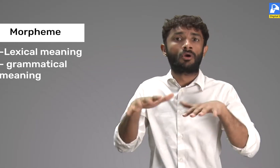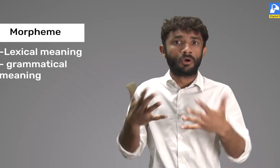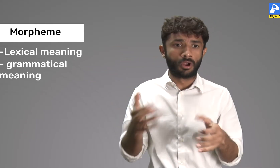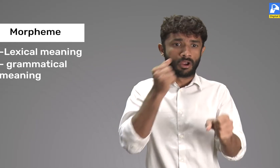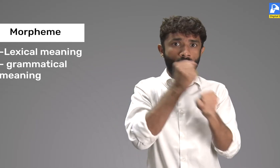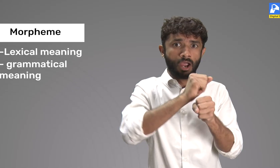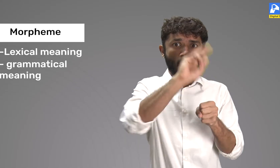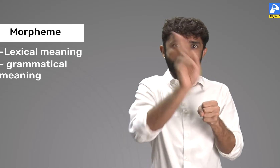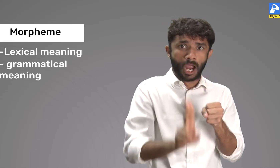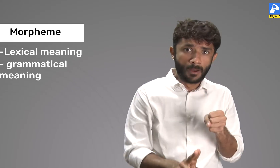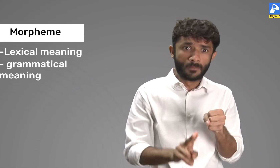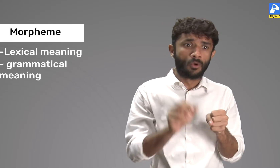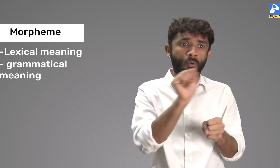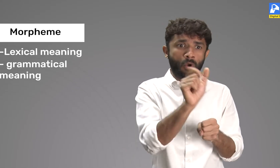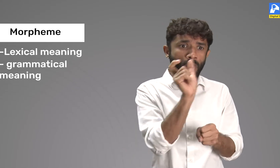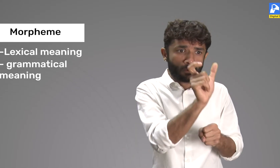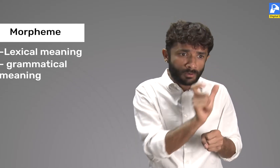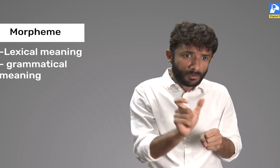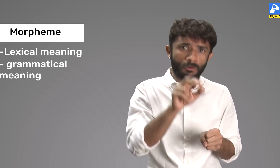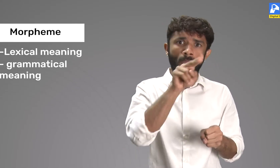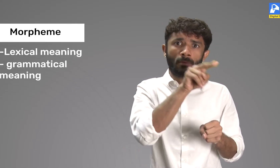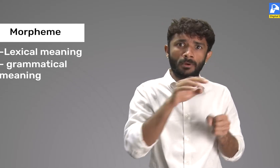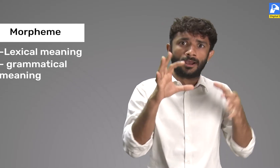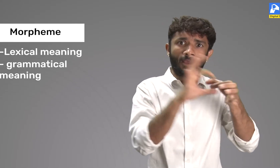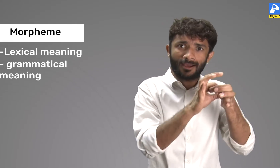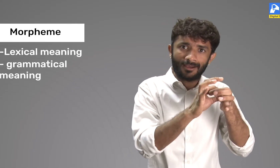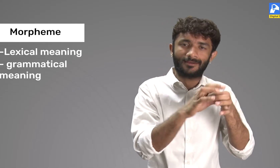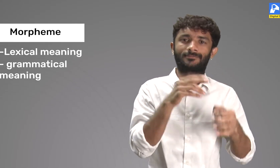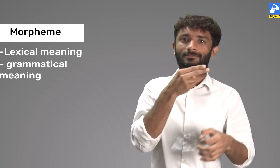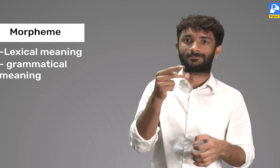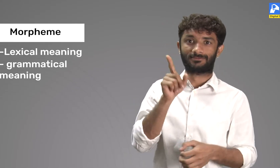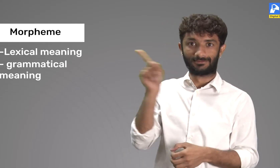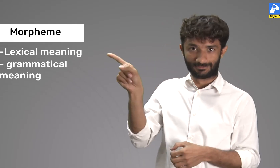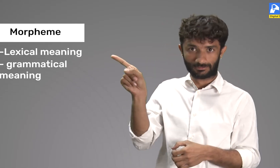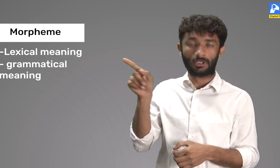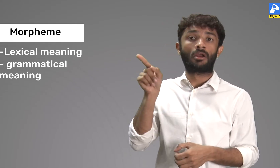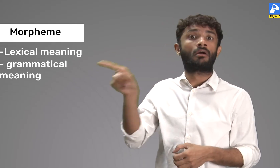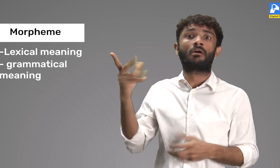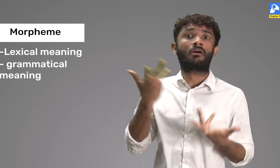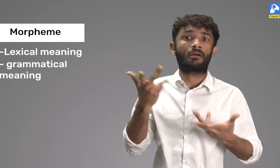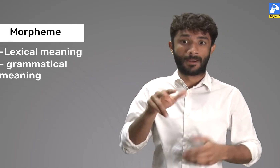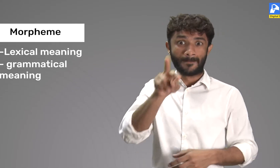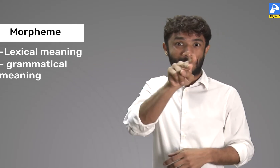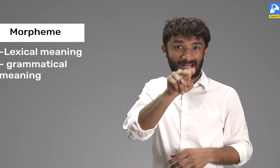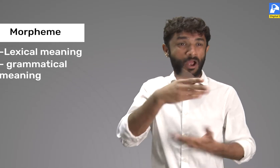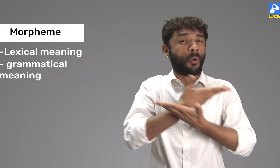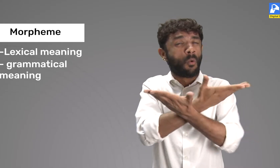Grammatical meaning: This refers to words that are used in grammar.